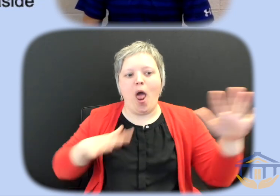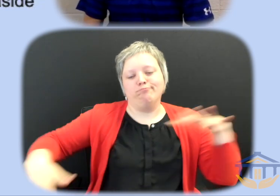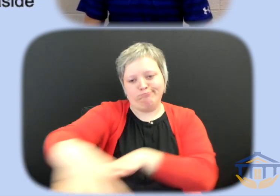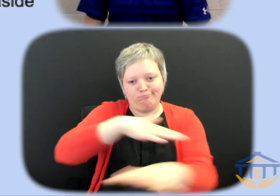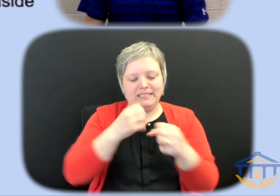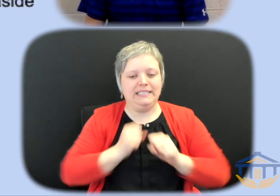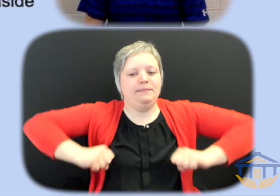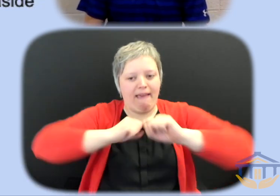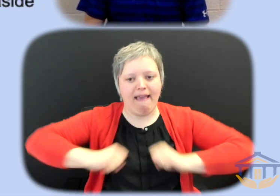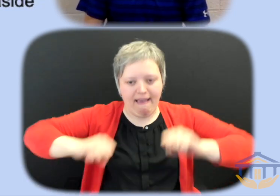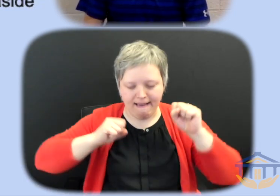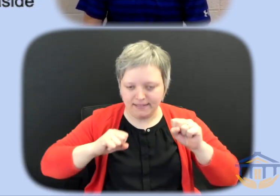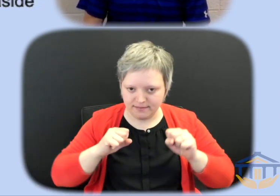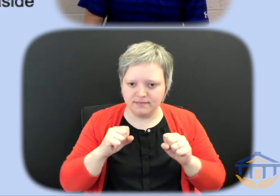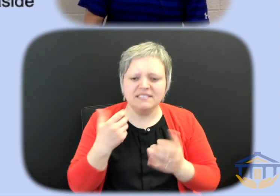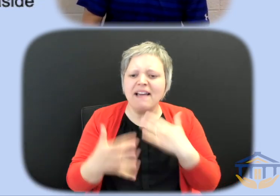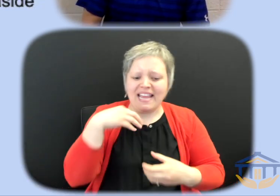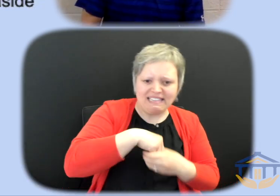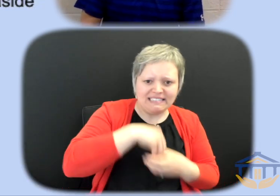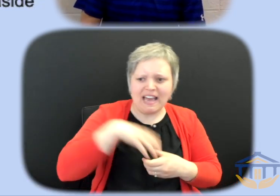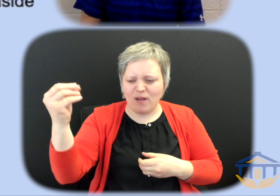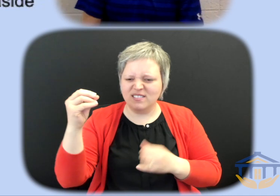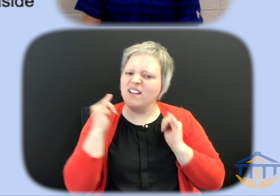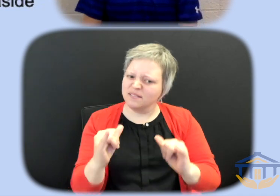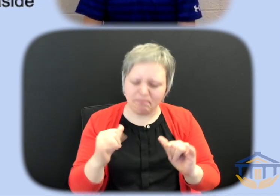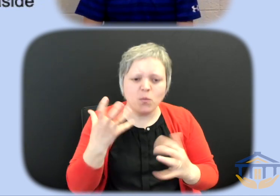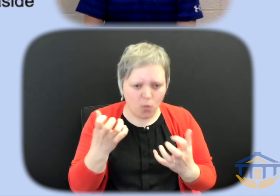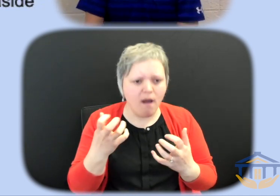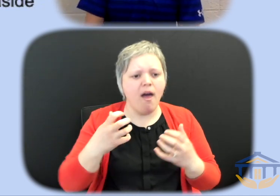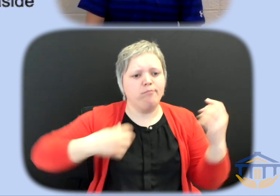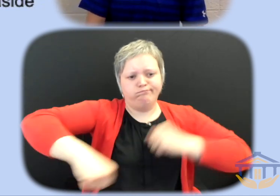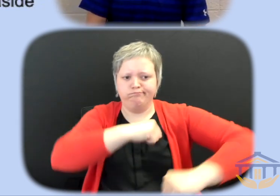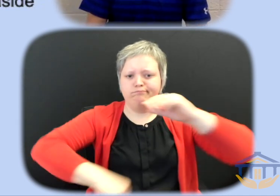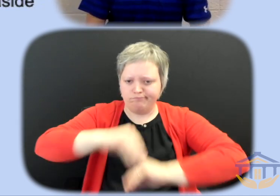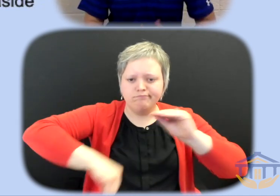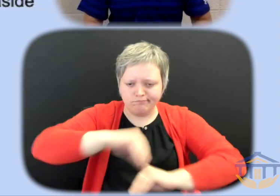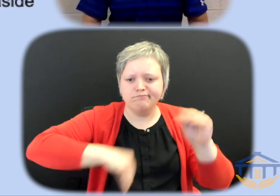that's inside or outside. If we are outside, we want to try to get an area that is large enough